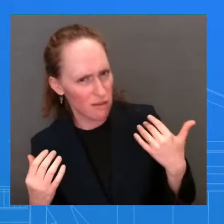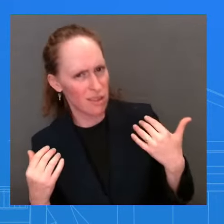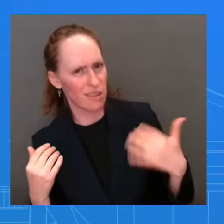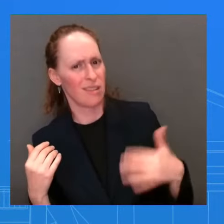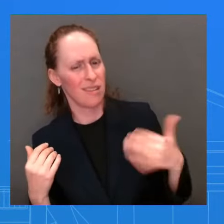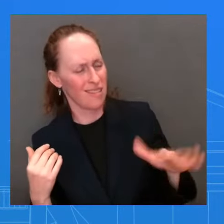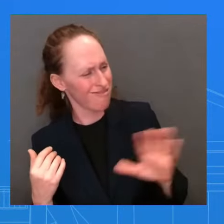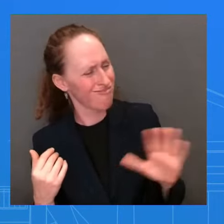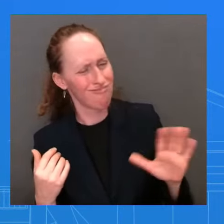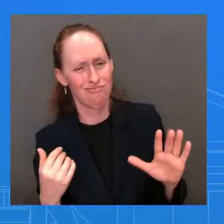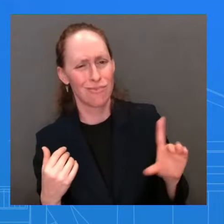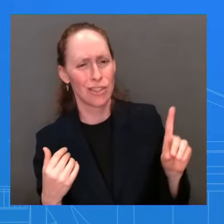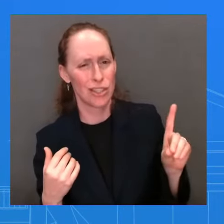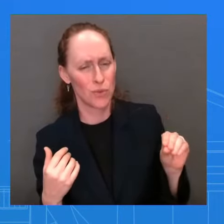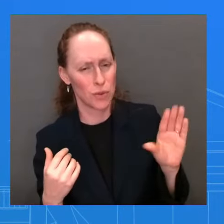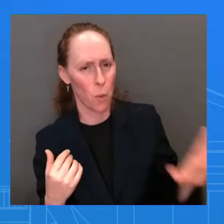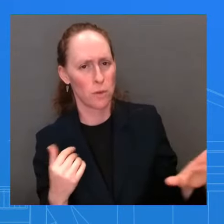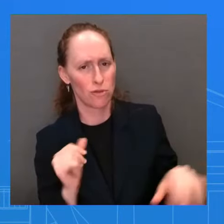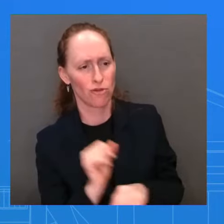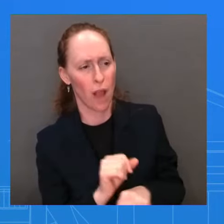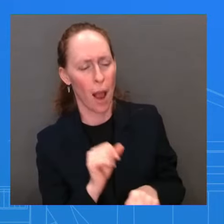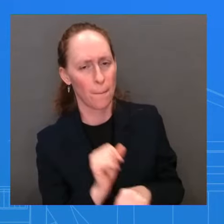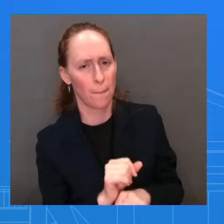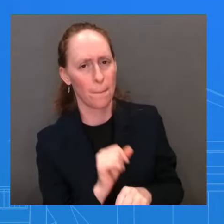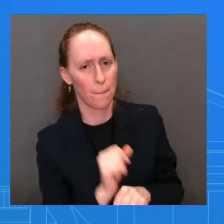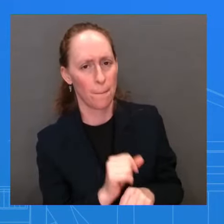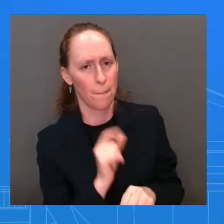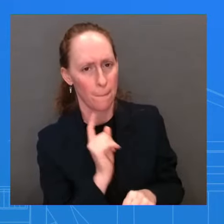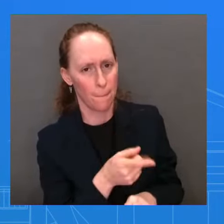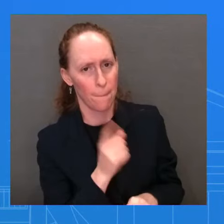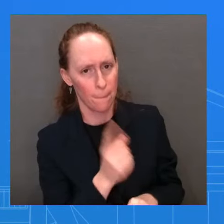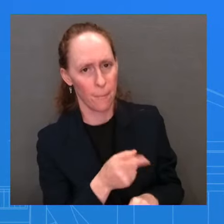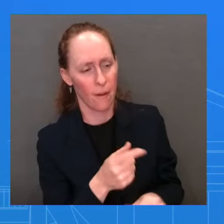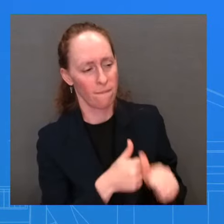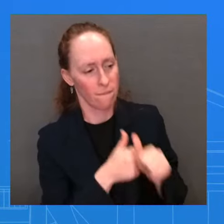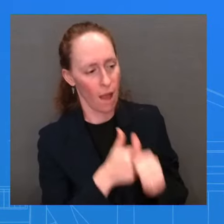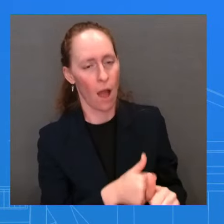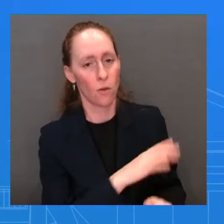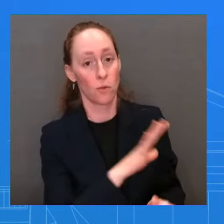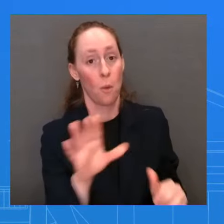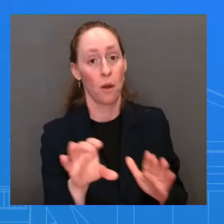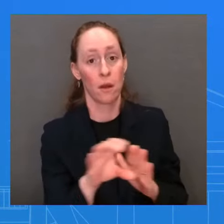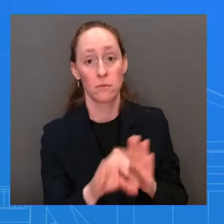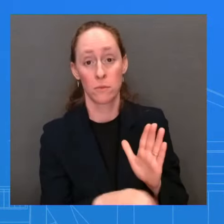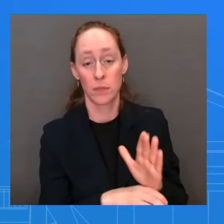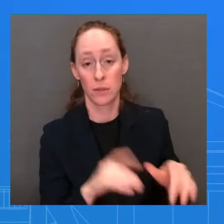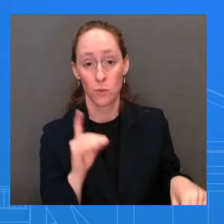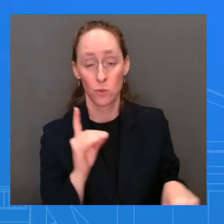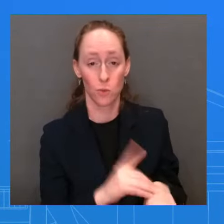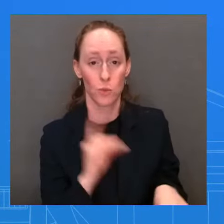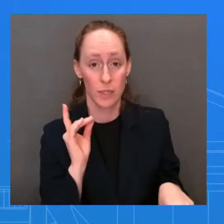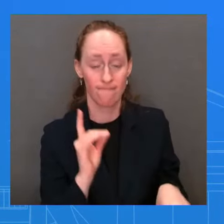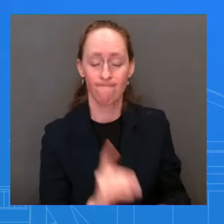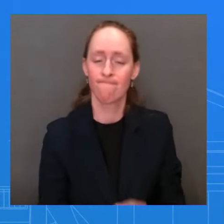your constitutional duty, and avoid default." That's it. Something that they were able to do -- Speaker McCarthy and other Republicans --